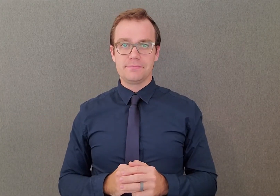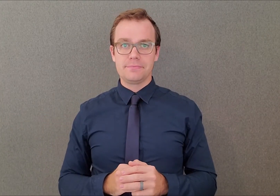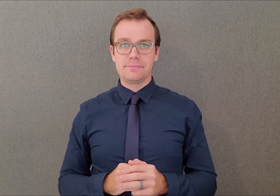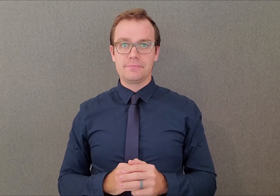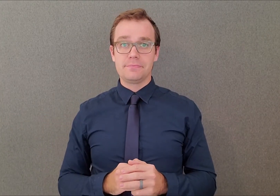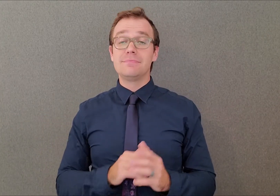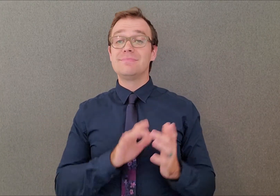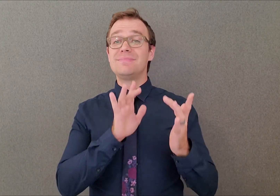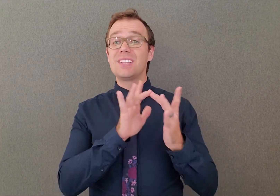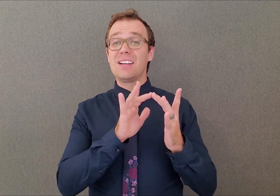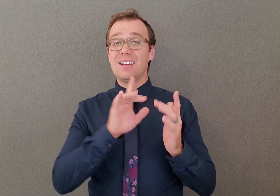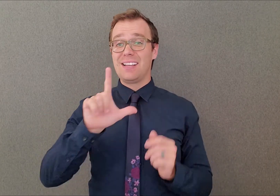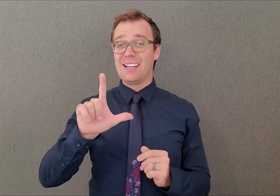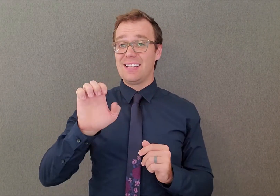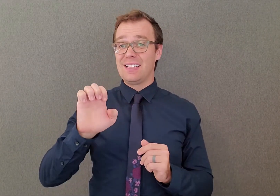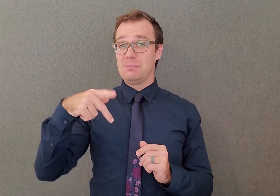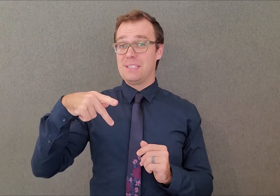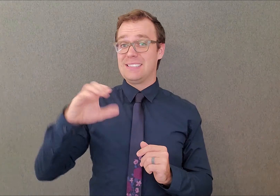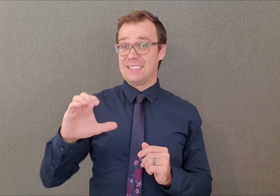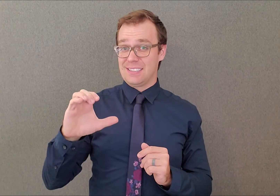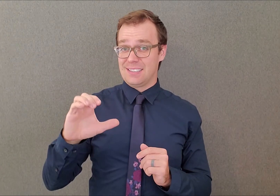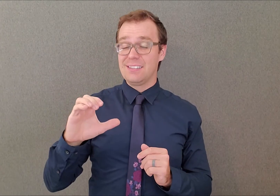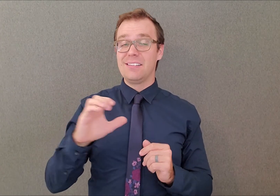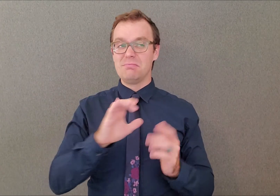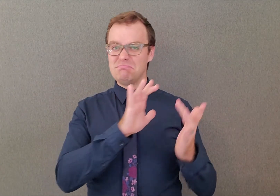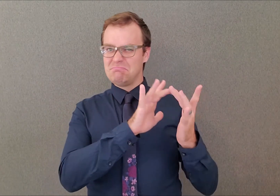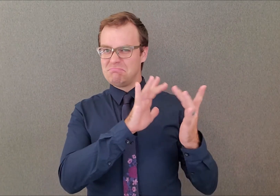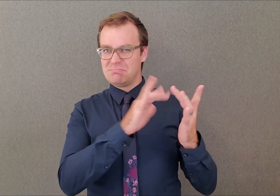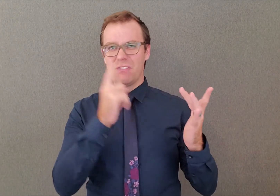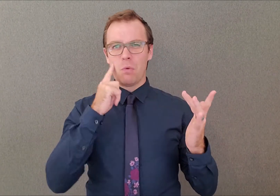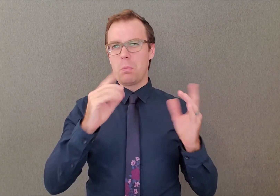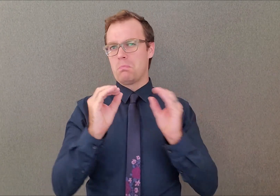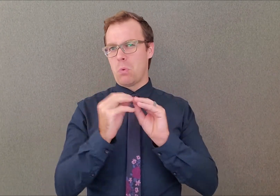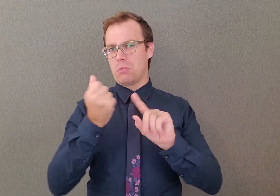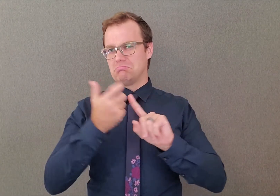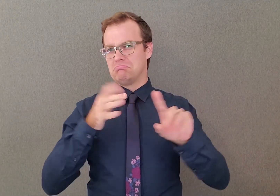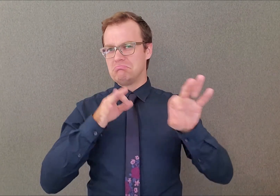Contact the LEPCs to find out more about chemical hazards